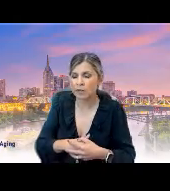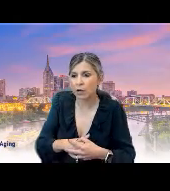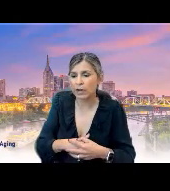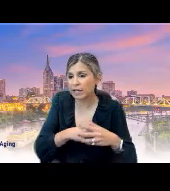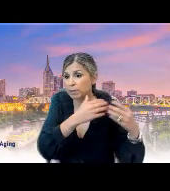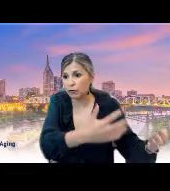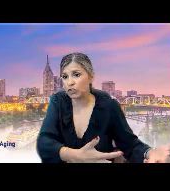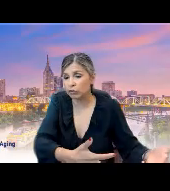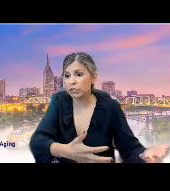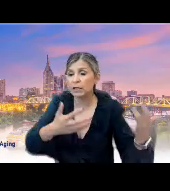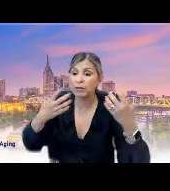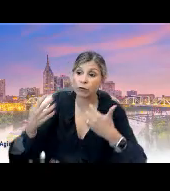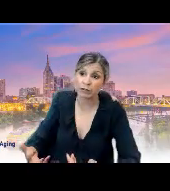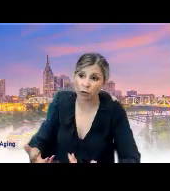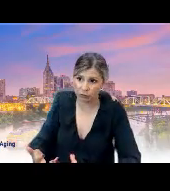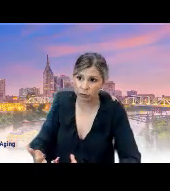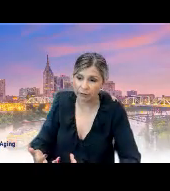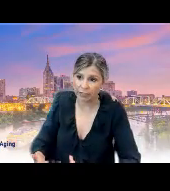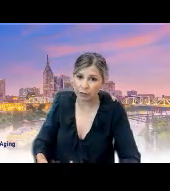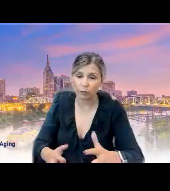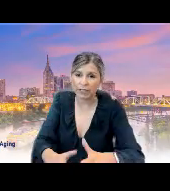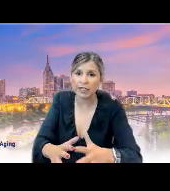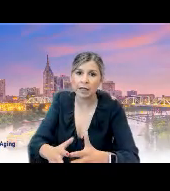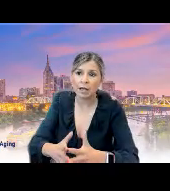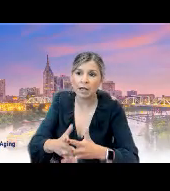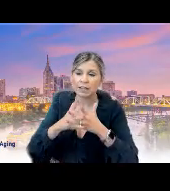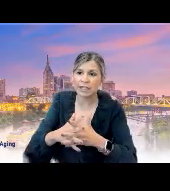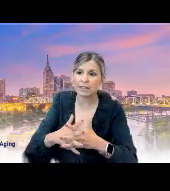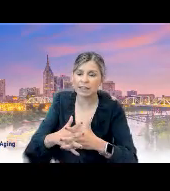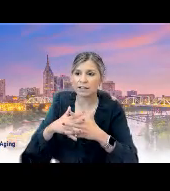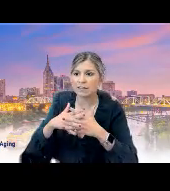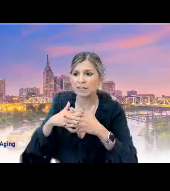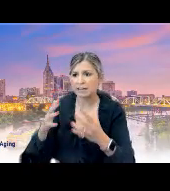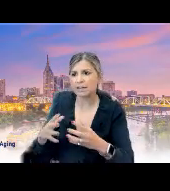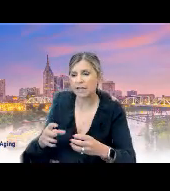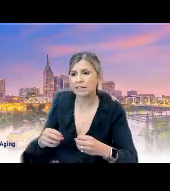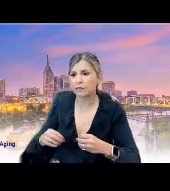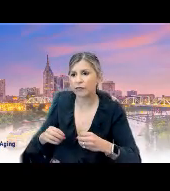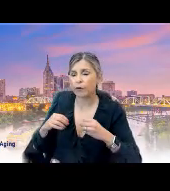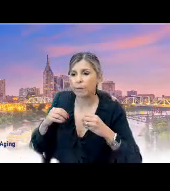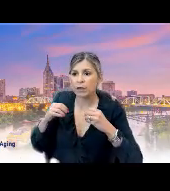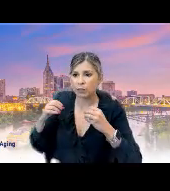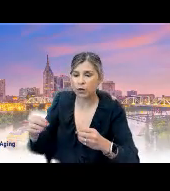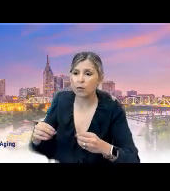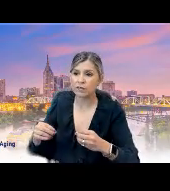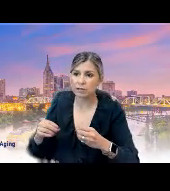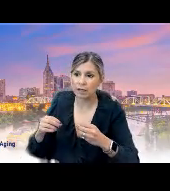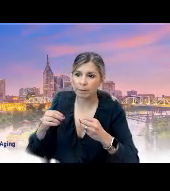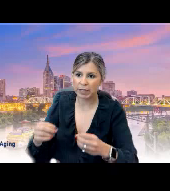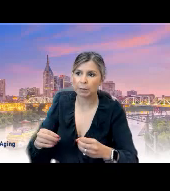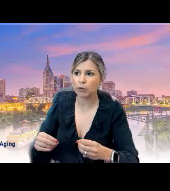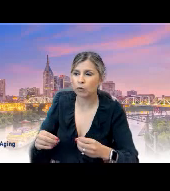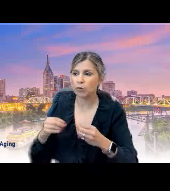So it can be for children, It can be for adults who are living at home. The key, the key thing is, is that it's for those people who are